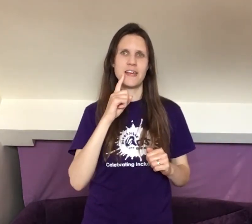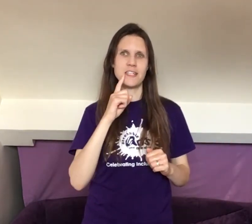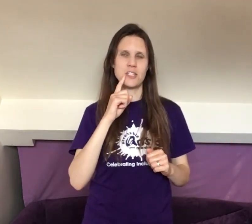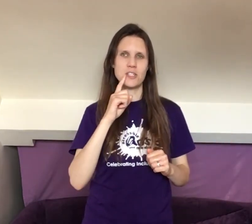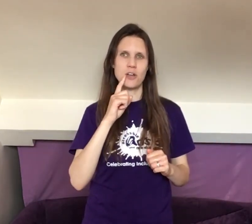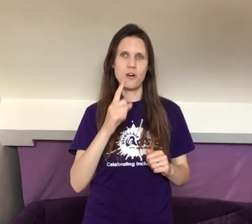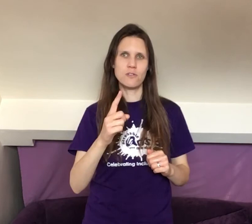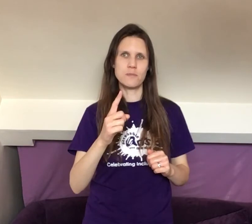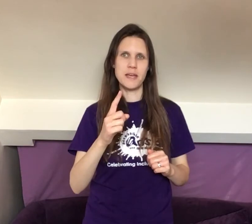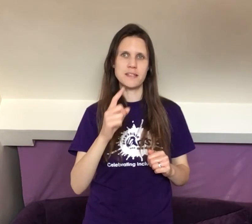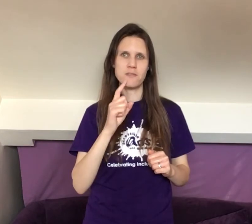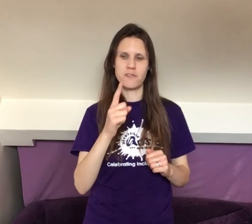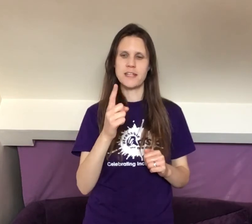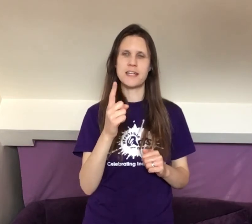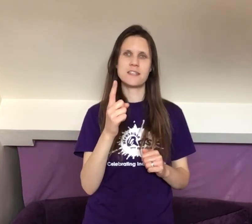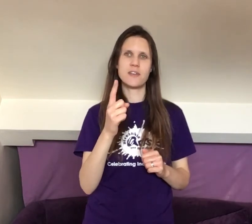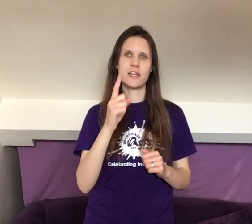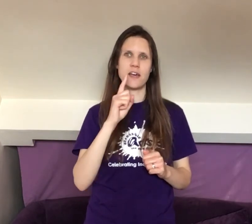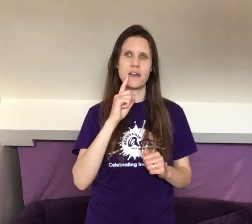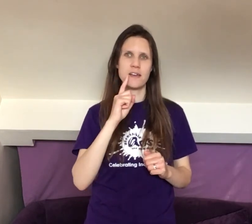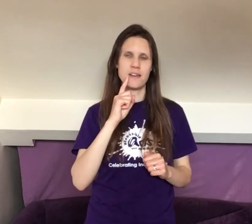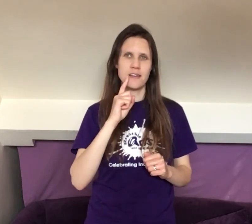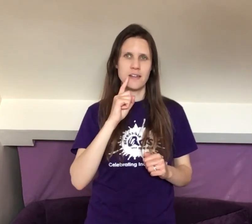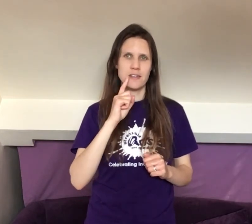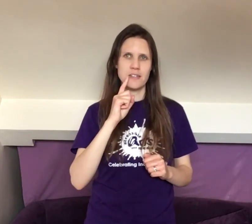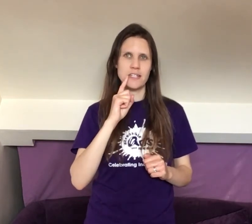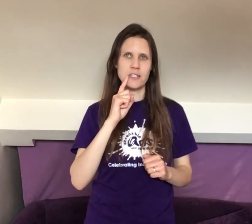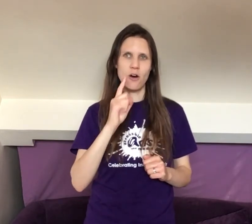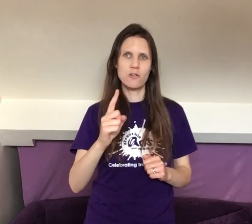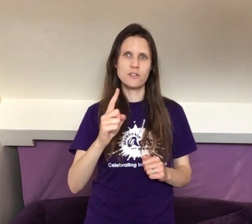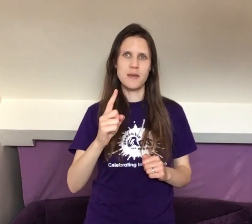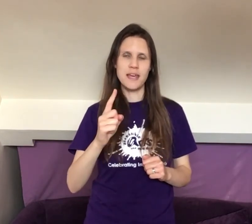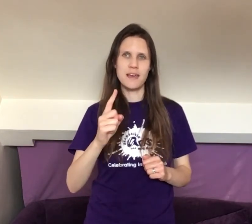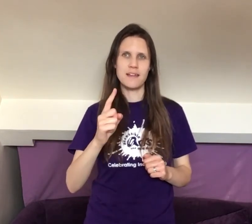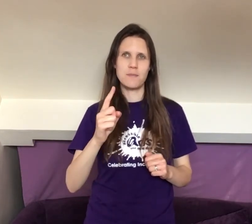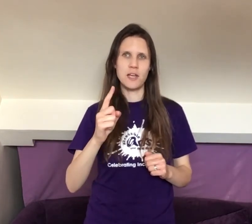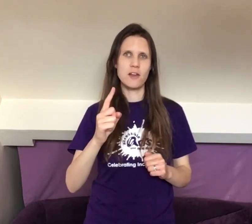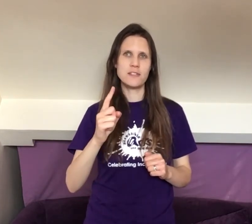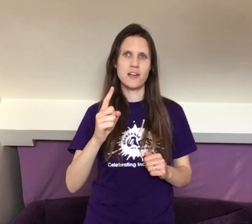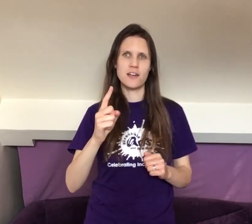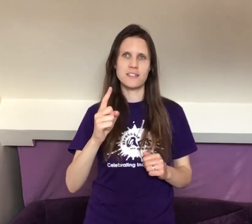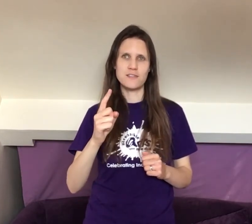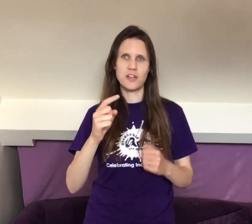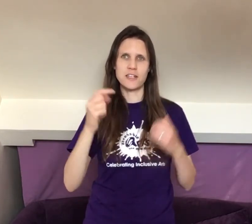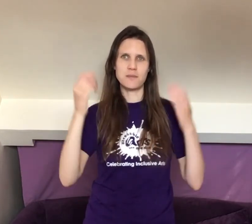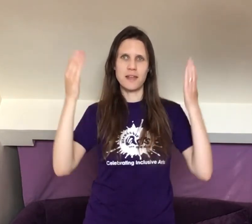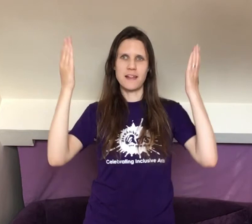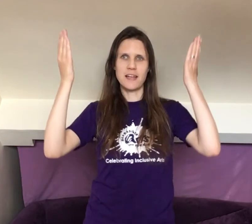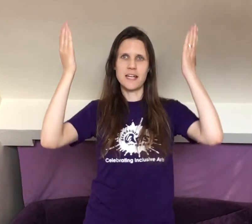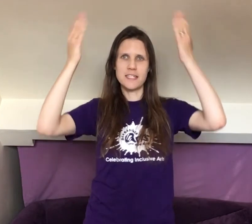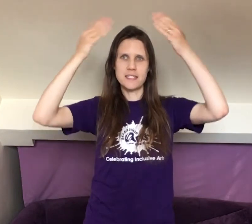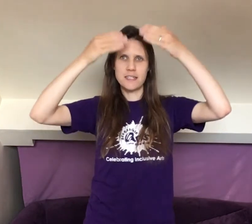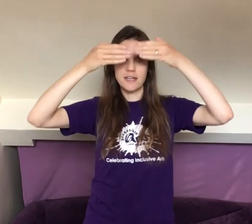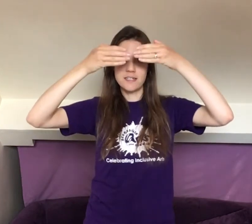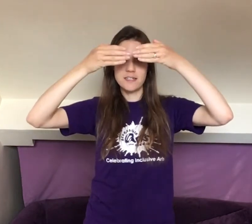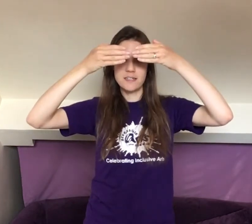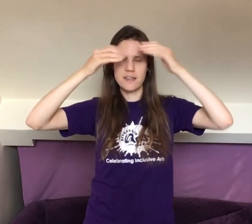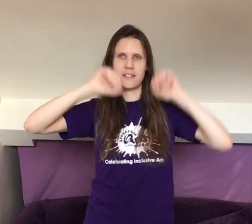They told me. So index finger. They told me – and then we close the curtains for night don’t we? Last night.